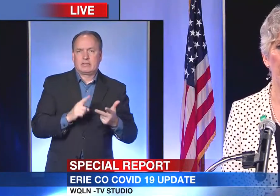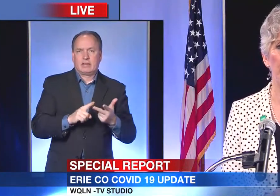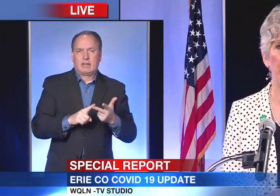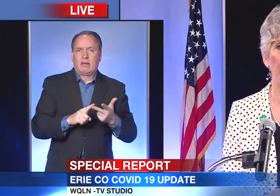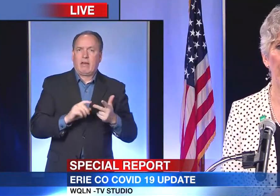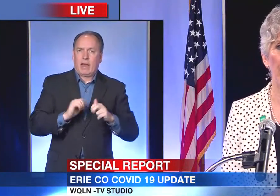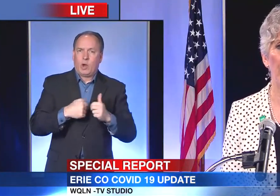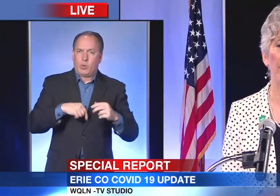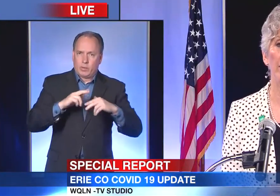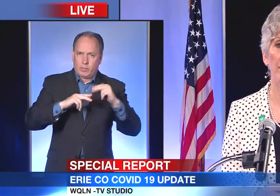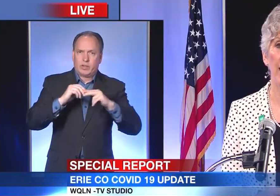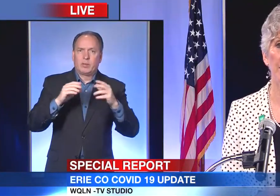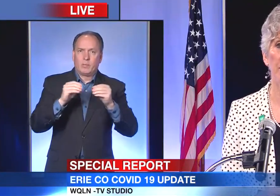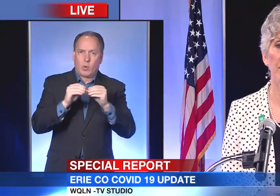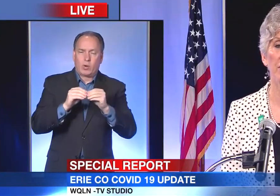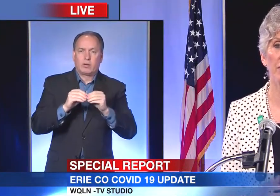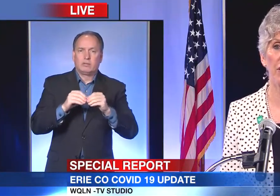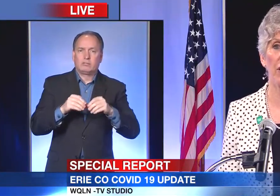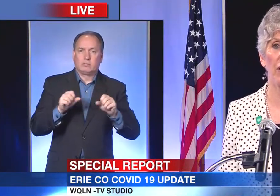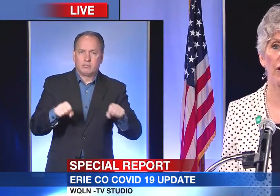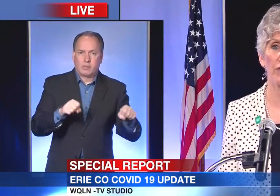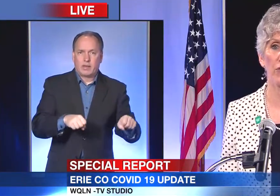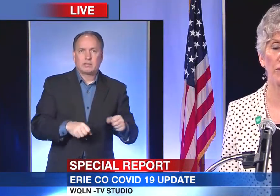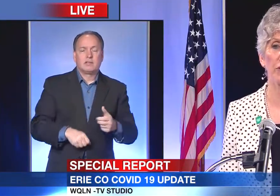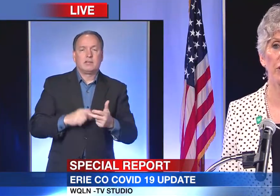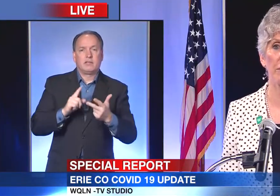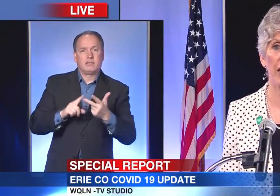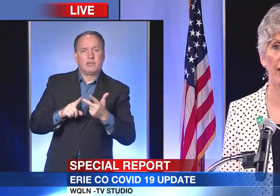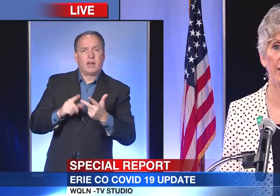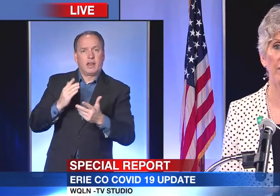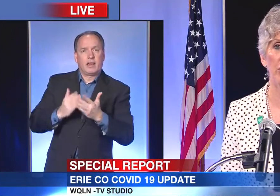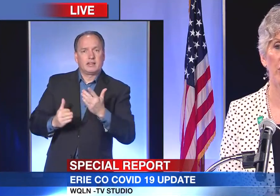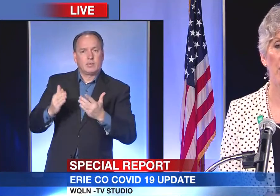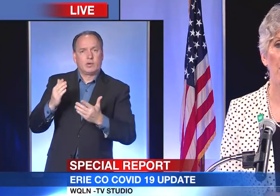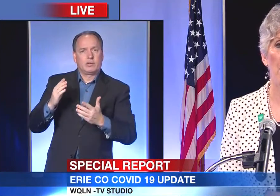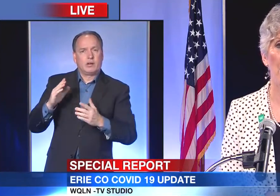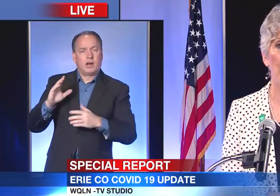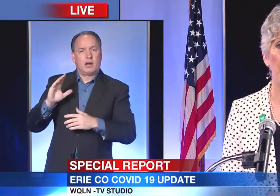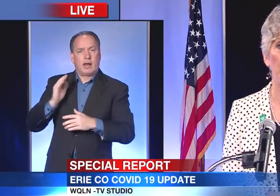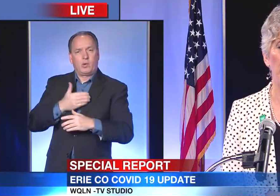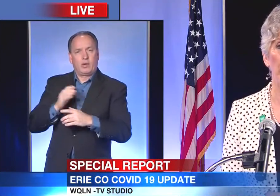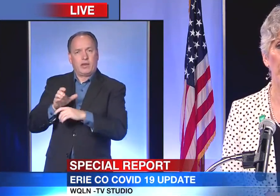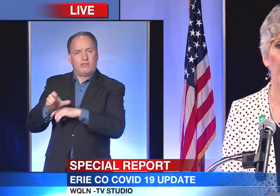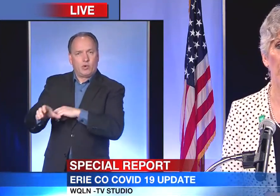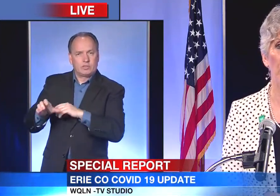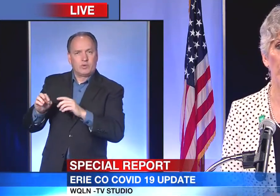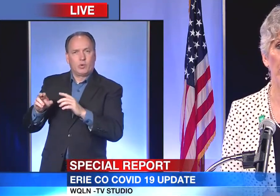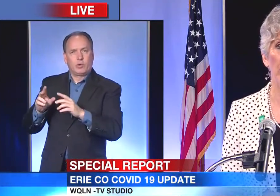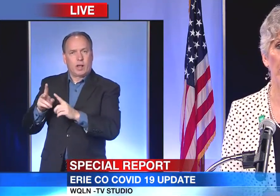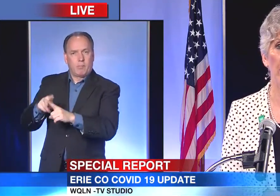CONTACT TRACING I HAVE ALREADY PRETTY MUCH ADDRESSED, AND HOW WE'RE REALLY TRYING TO BUILD THAT OUT, AND THE LAST PIECE IS